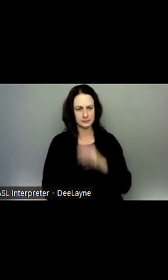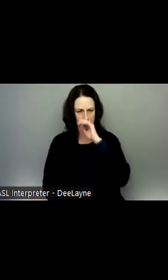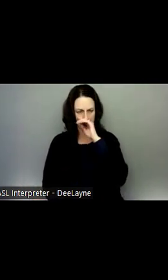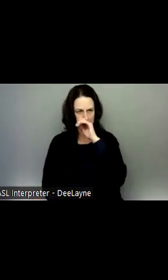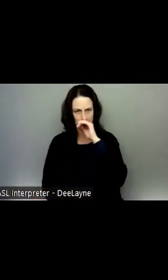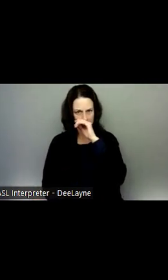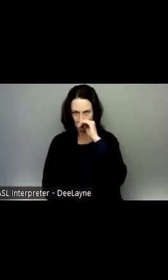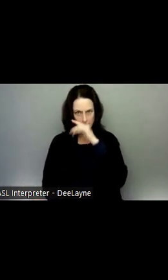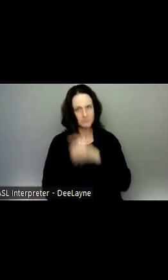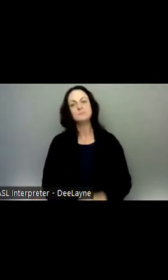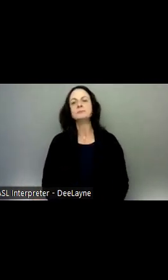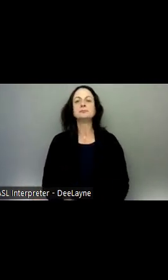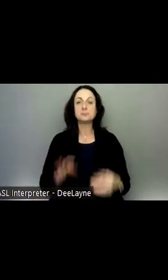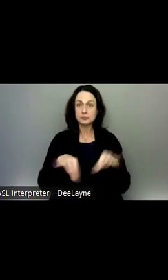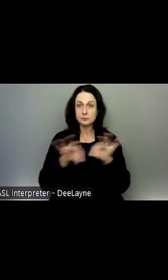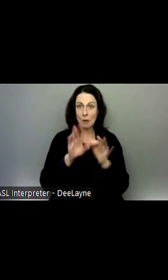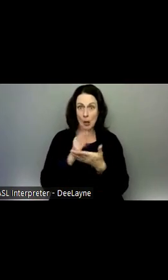So the essential components of the proposal